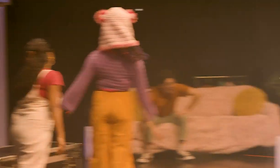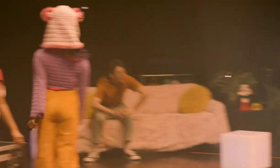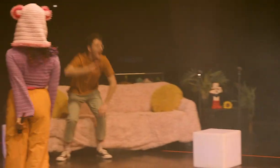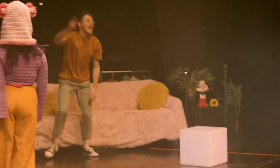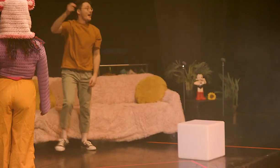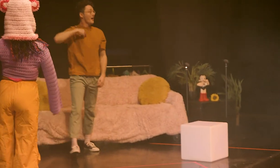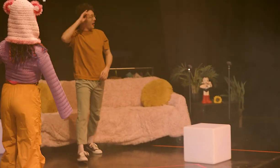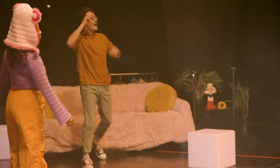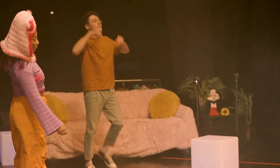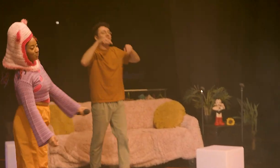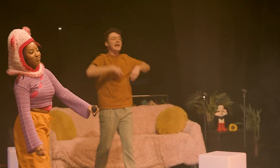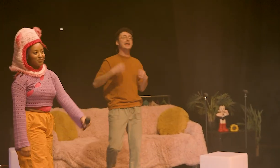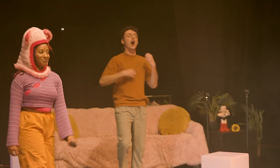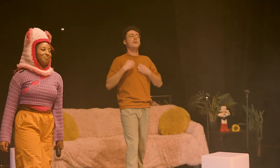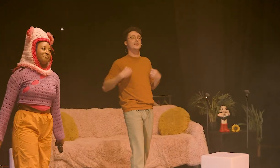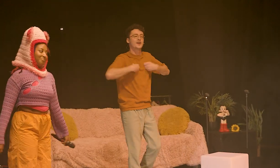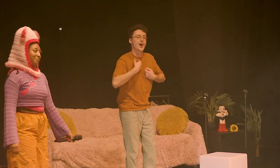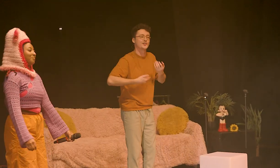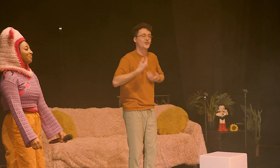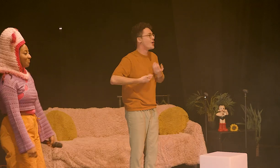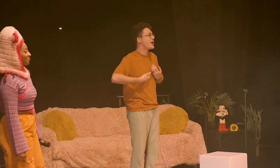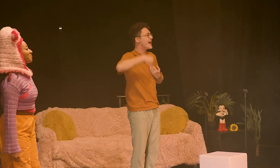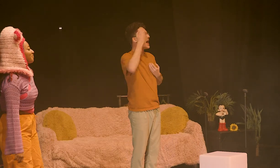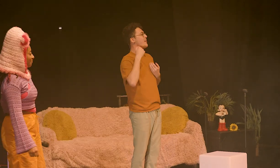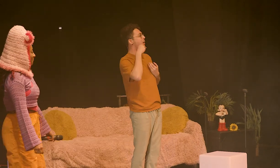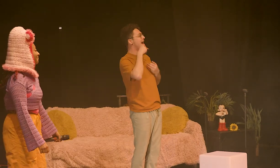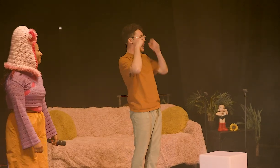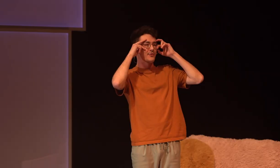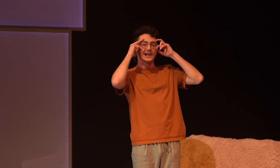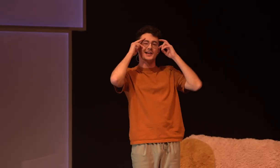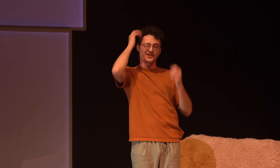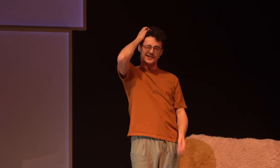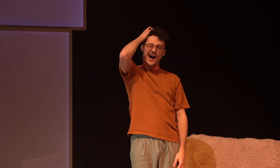All right, I'm Billy, I'll be doing Connor's story. I'm a white lad with glasses